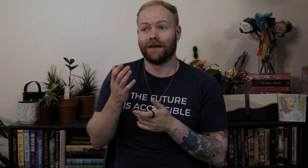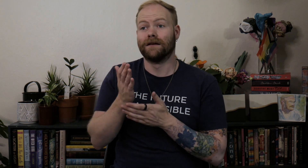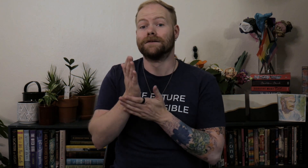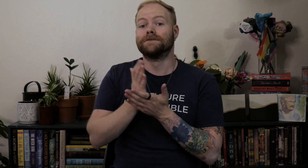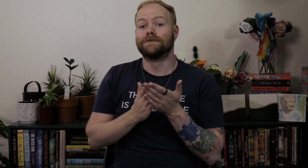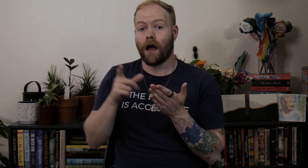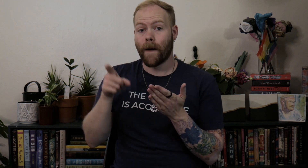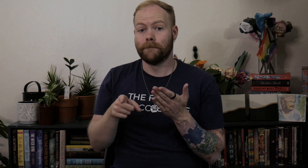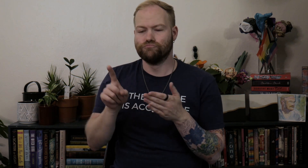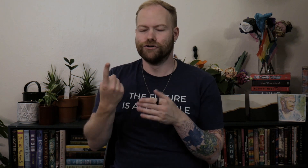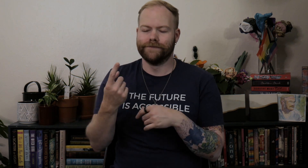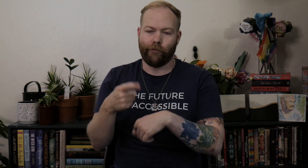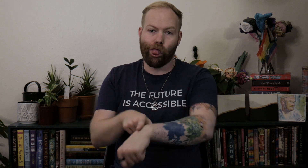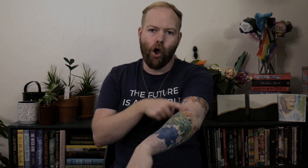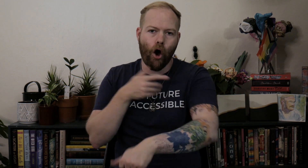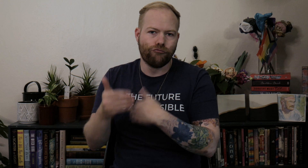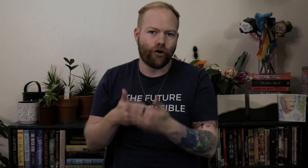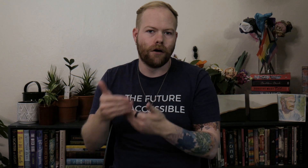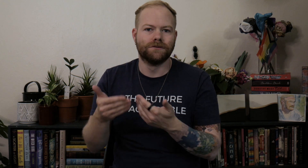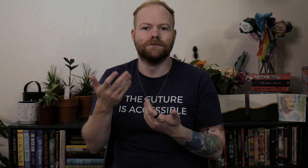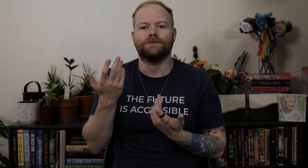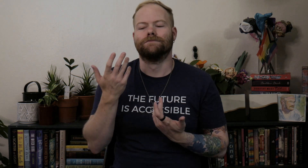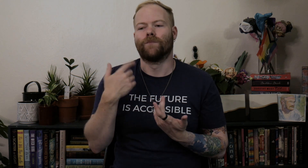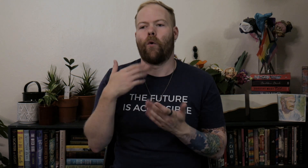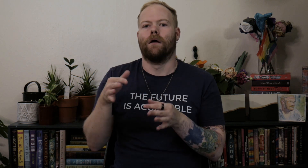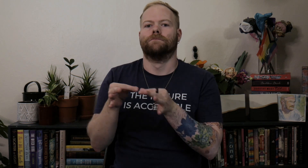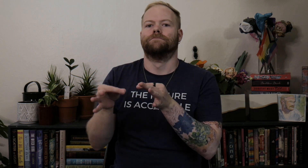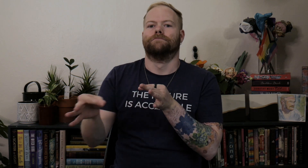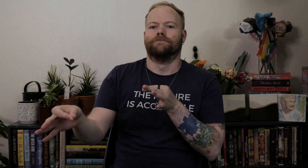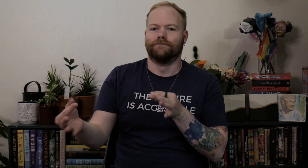Some of them are just a long process, so I put them off.